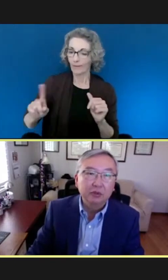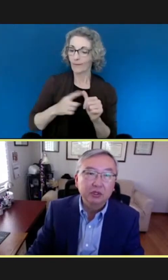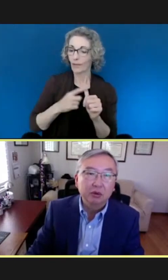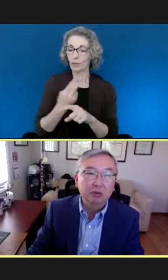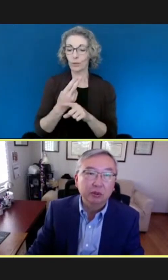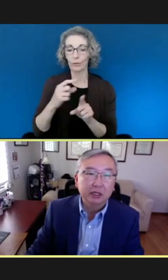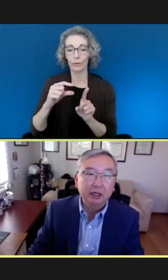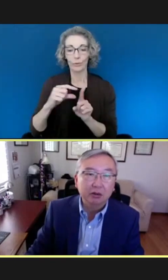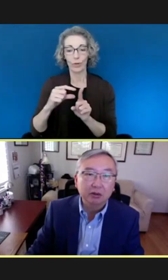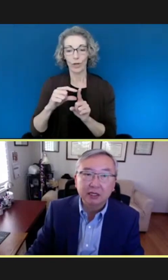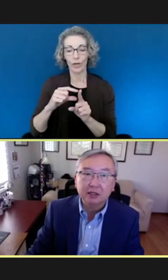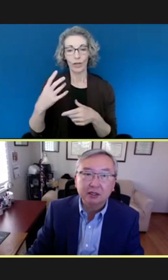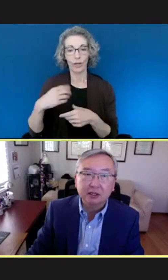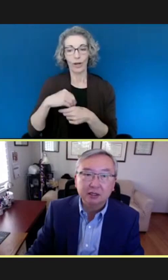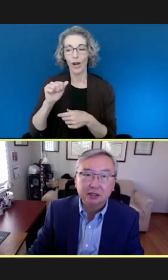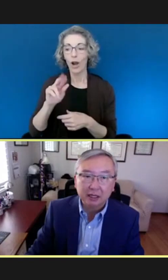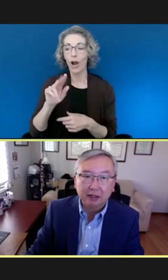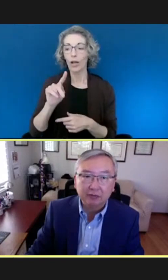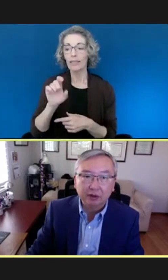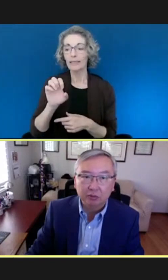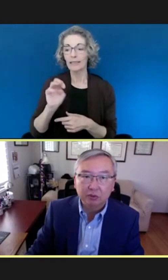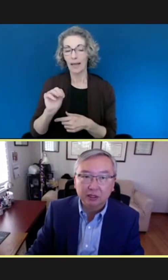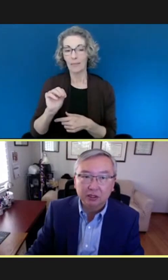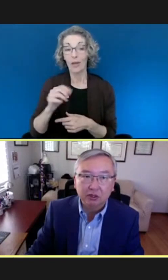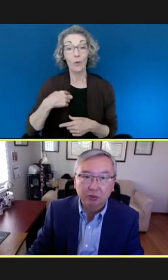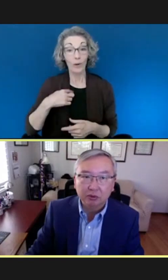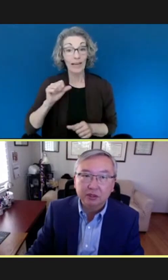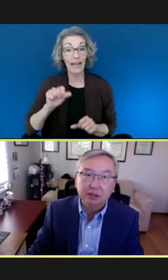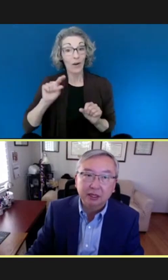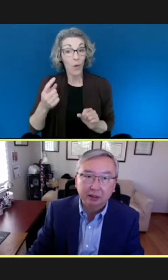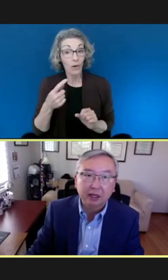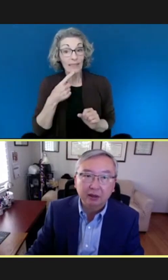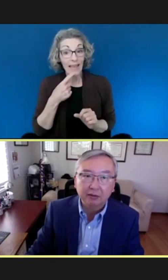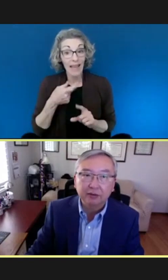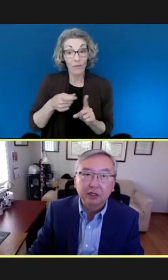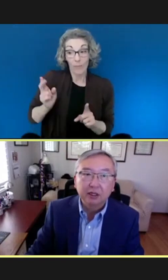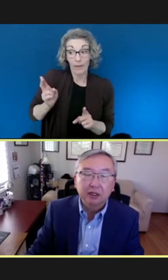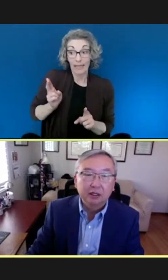So we can only say that from the history books they